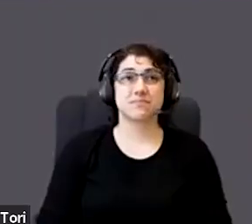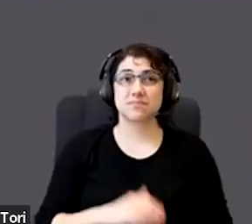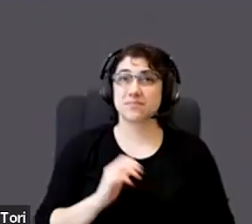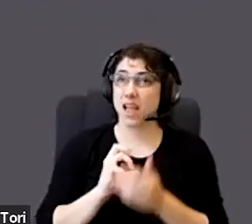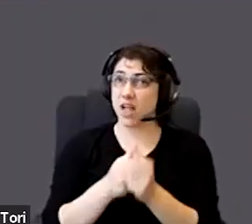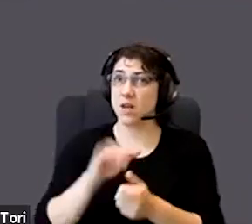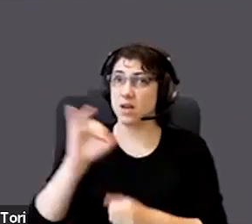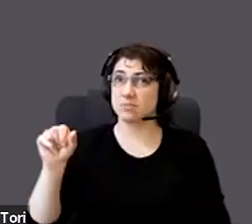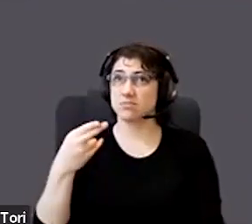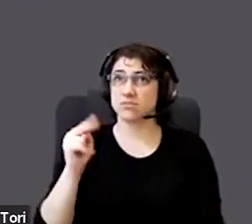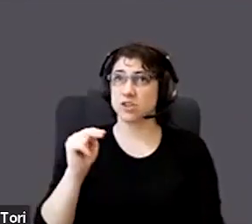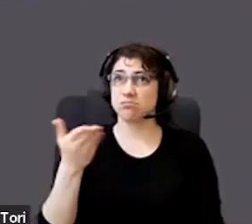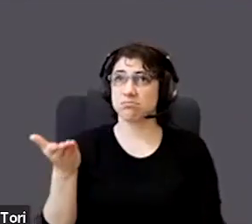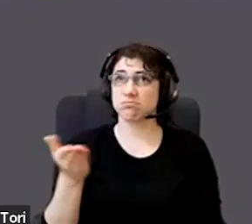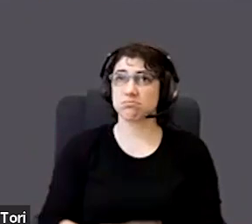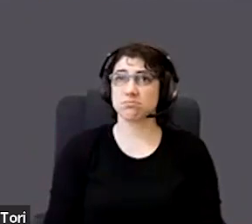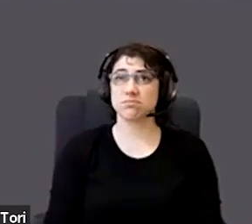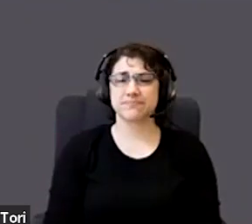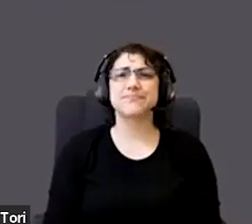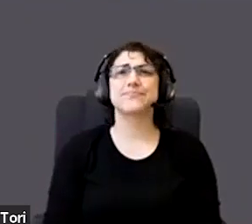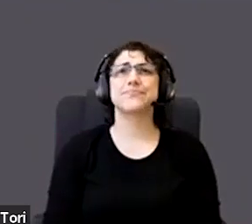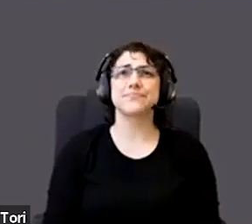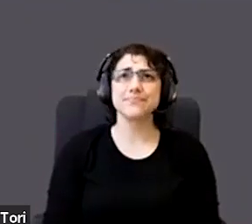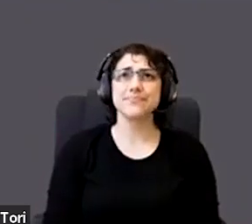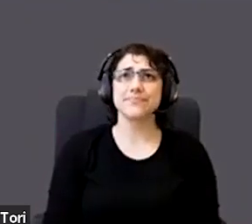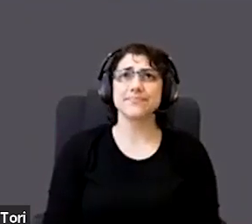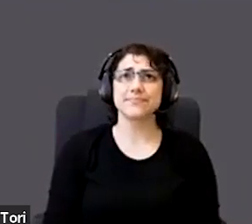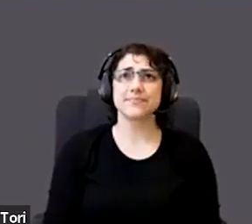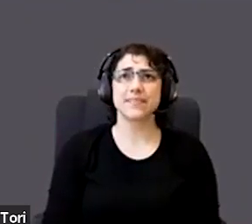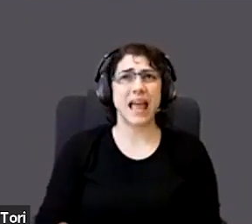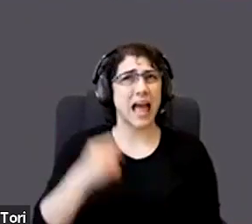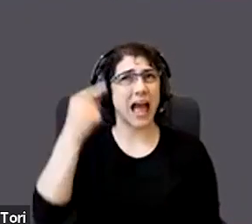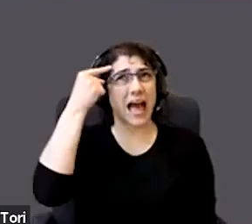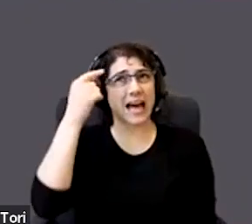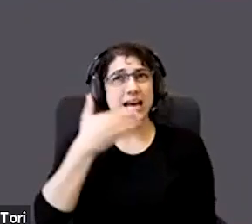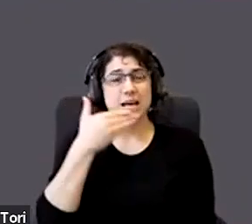I think that our -- the best situation might be to get